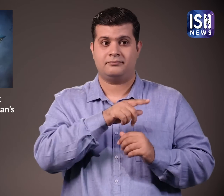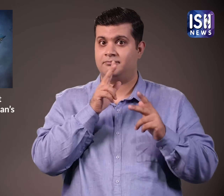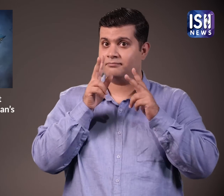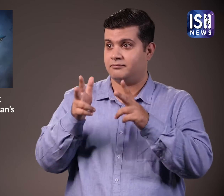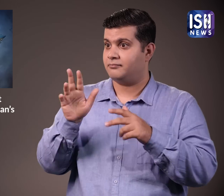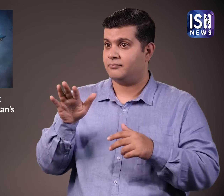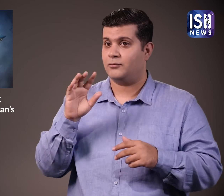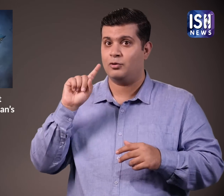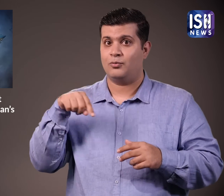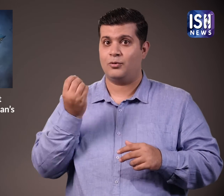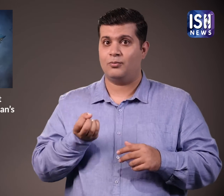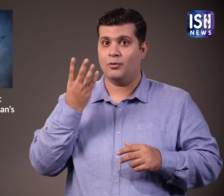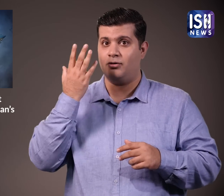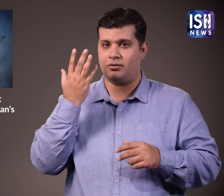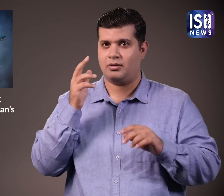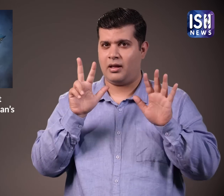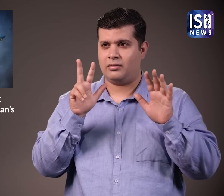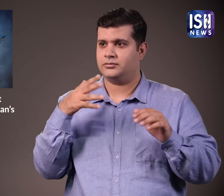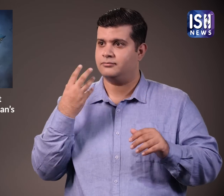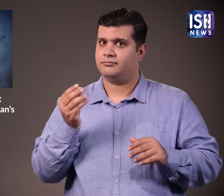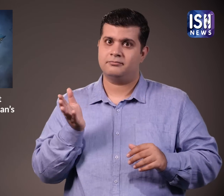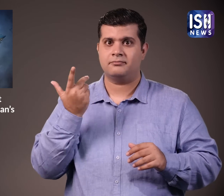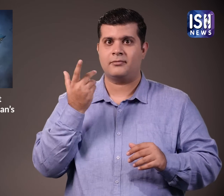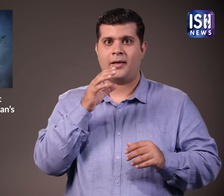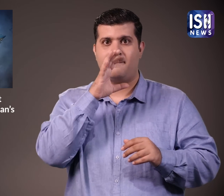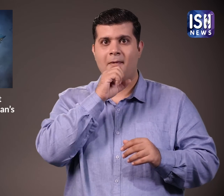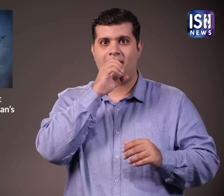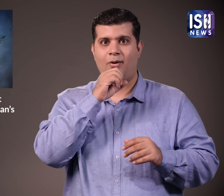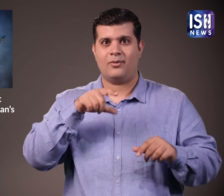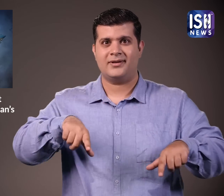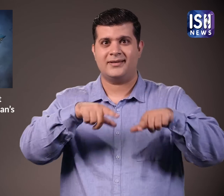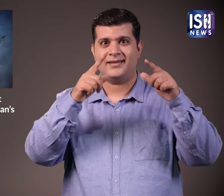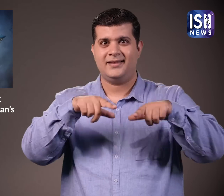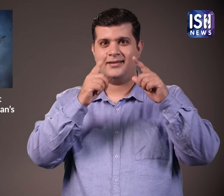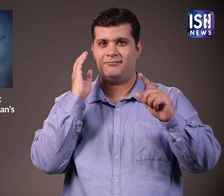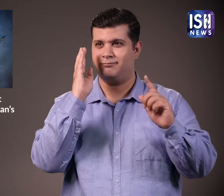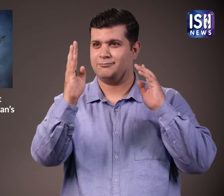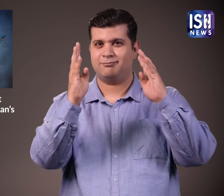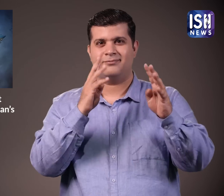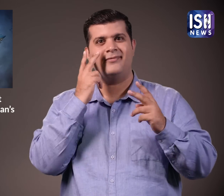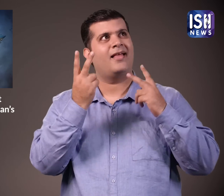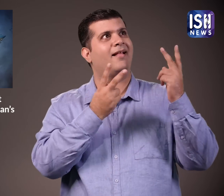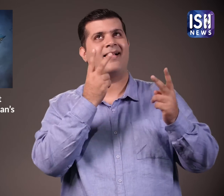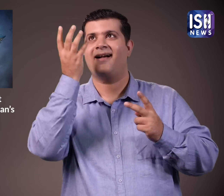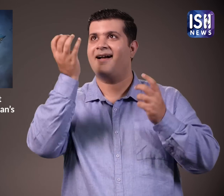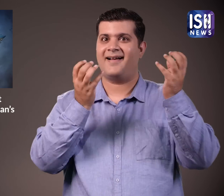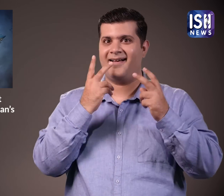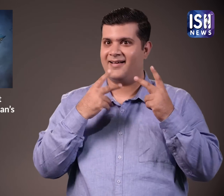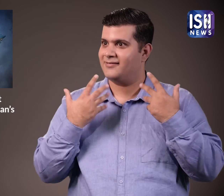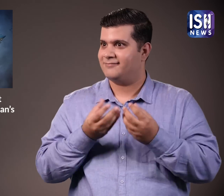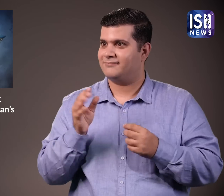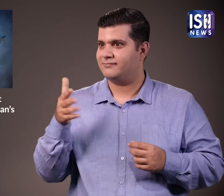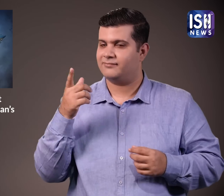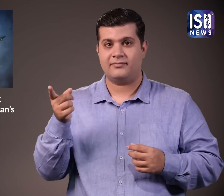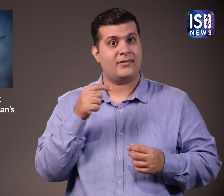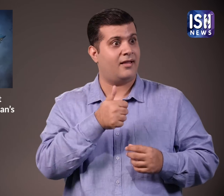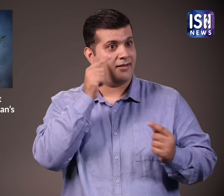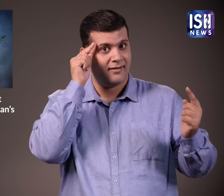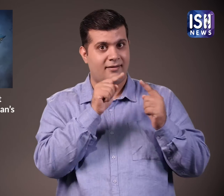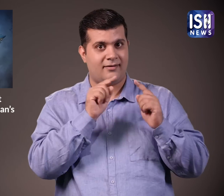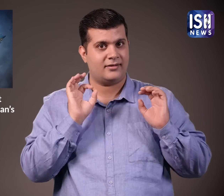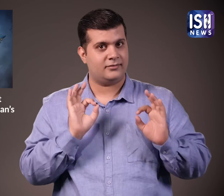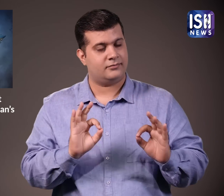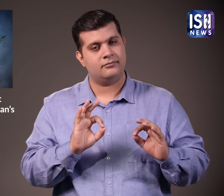They made plans to visit the nearby mango orchard at 8 am the next day.